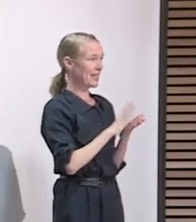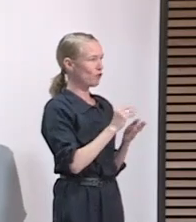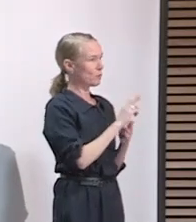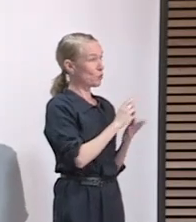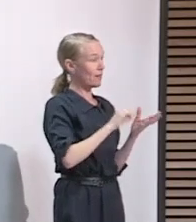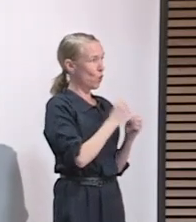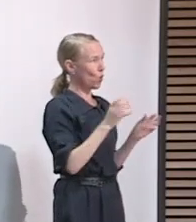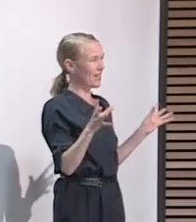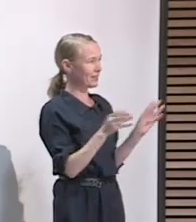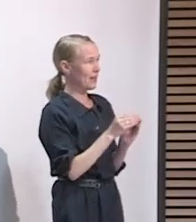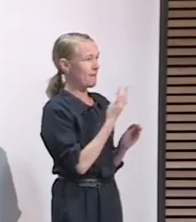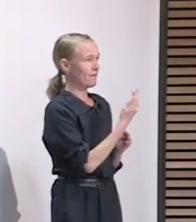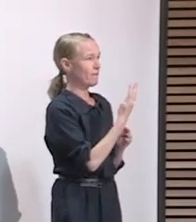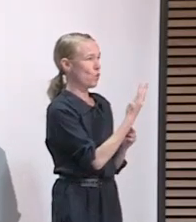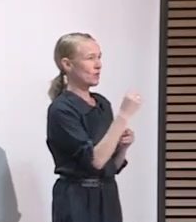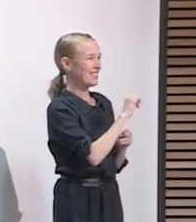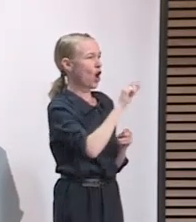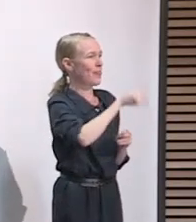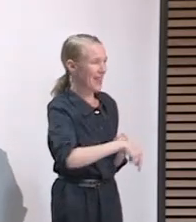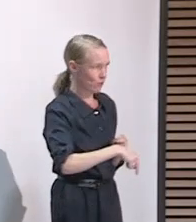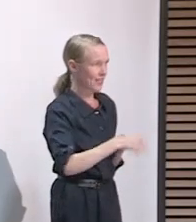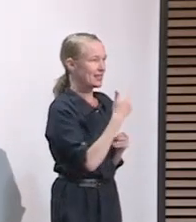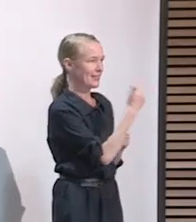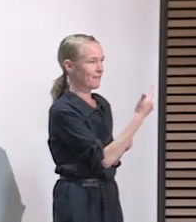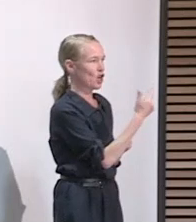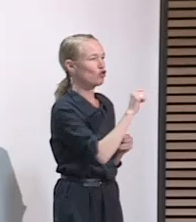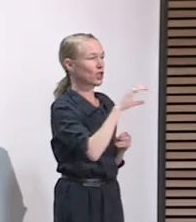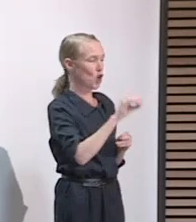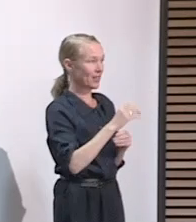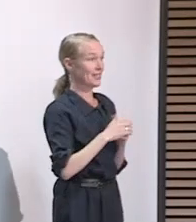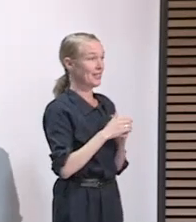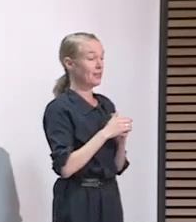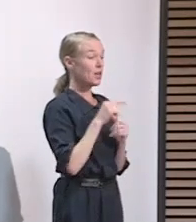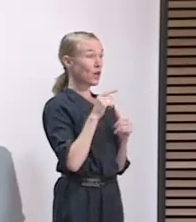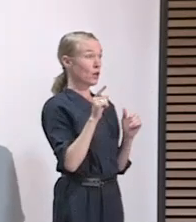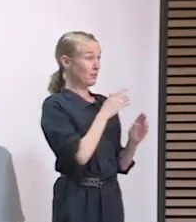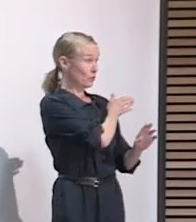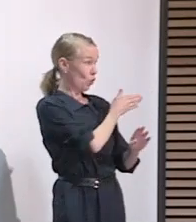tests completed since 12